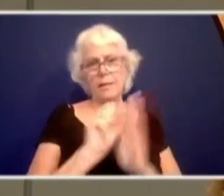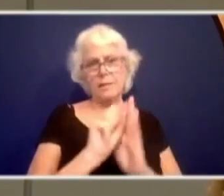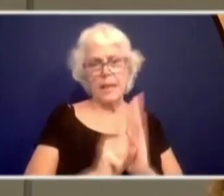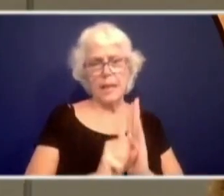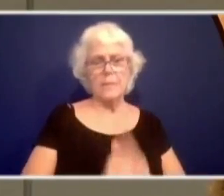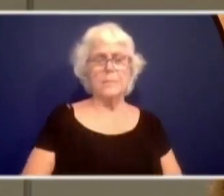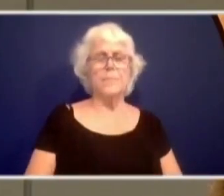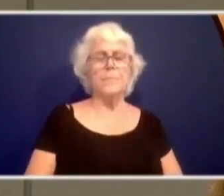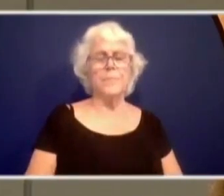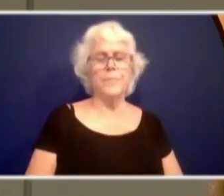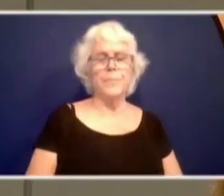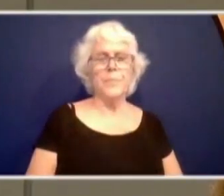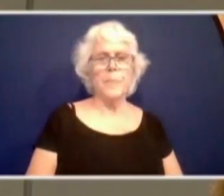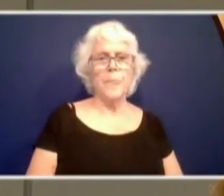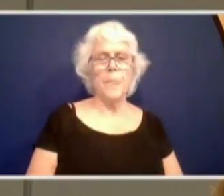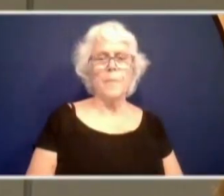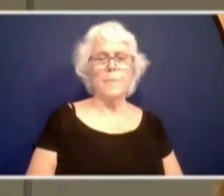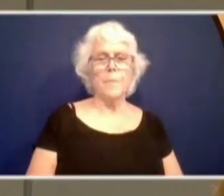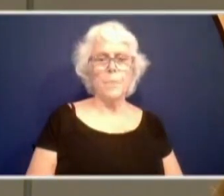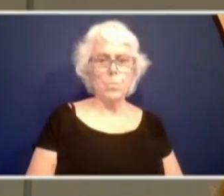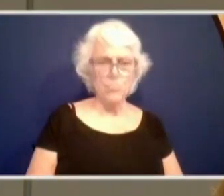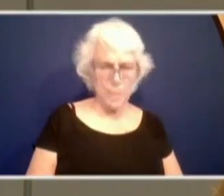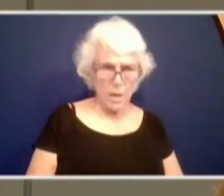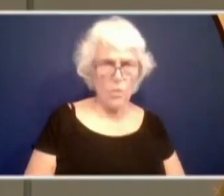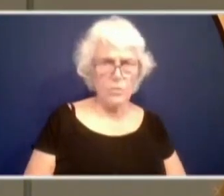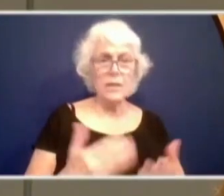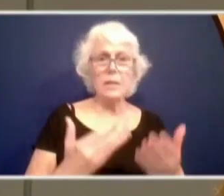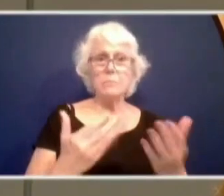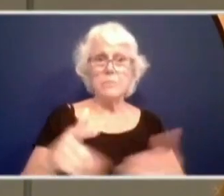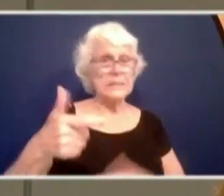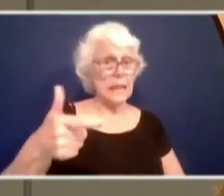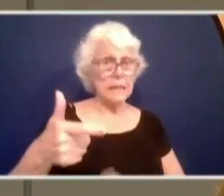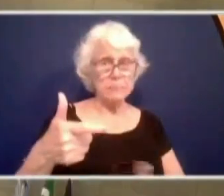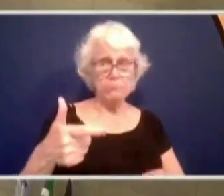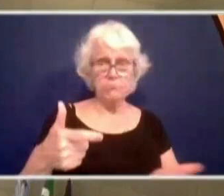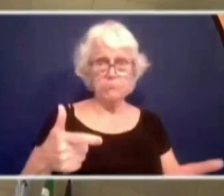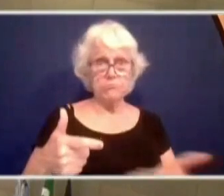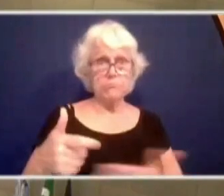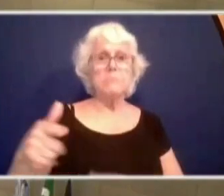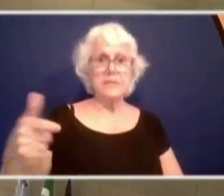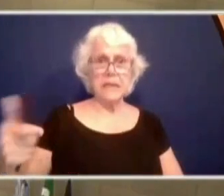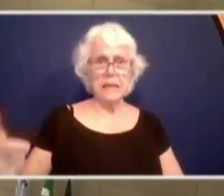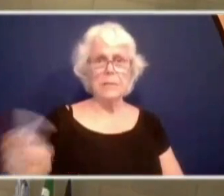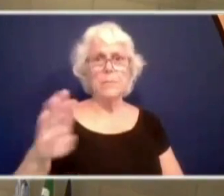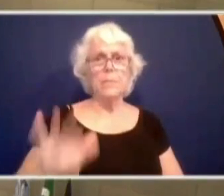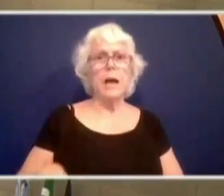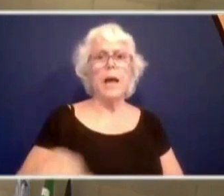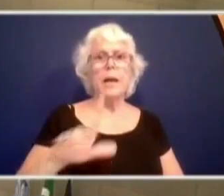Motion has been properly made by Bru Bailey. Is there a 2nd, 2nd, 2nd by Klein, uh,